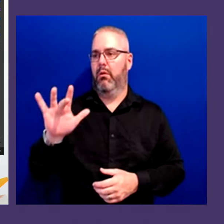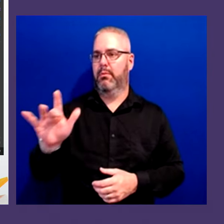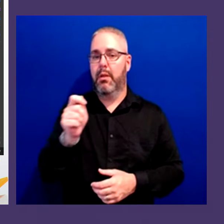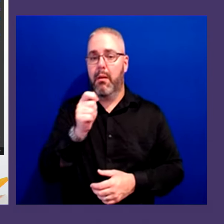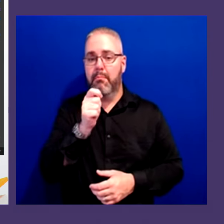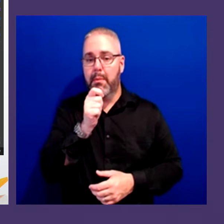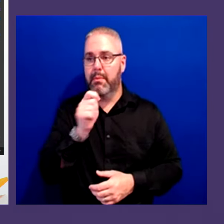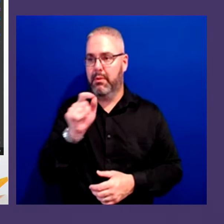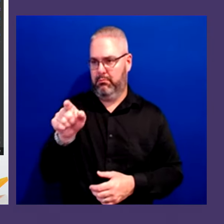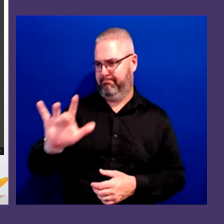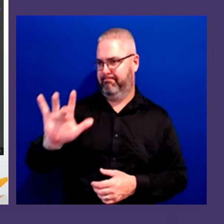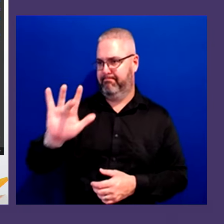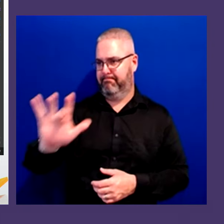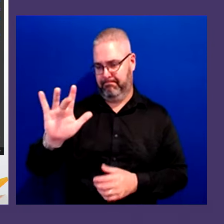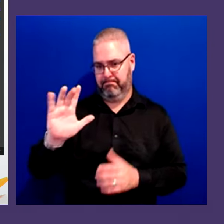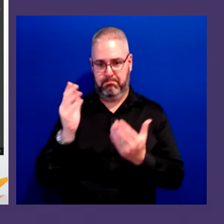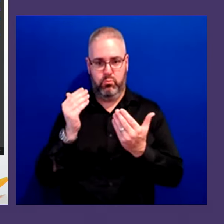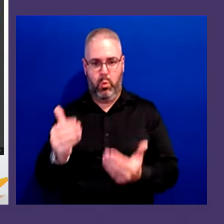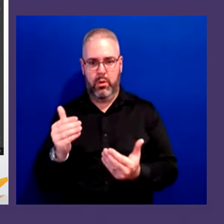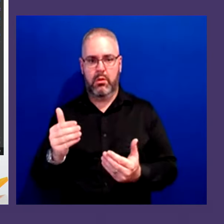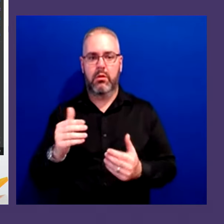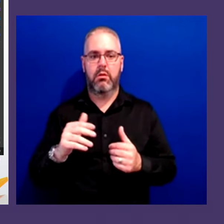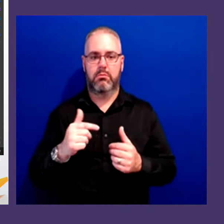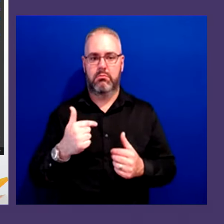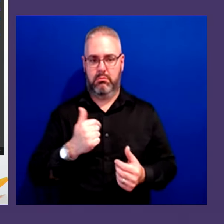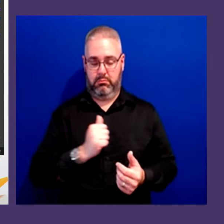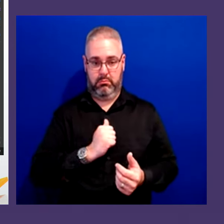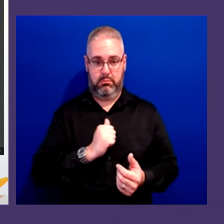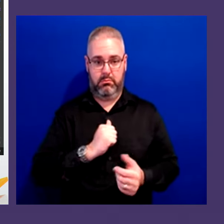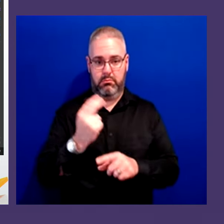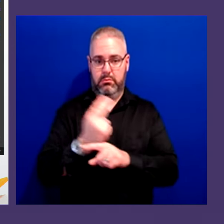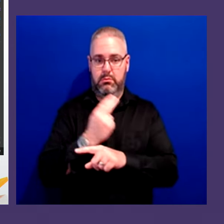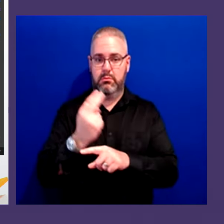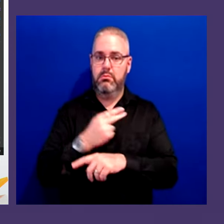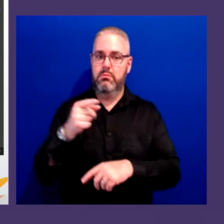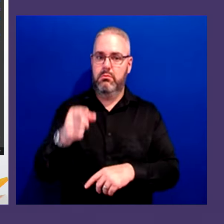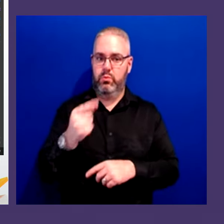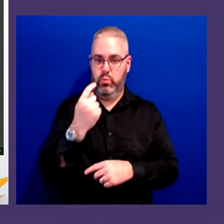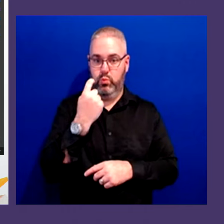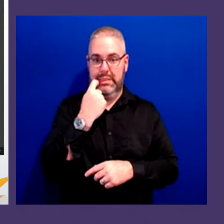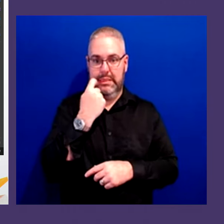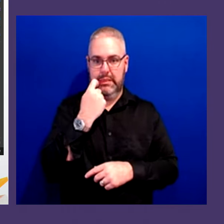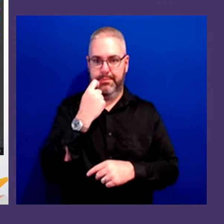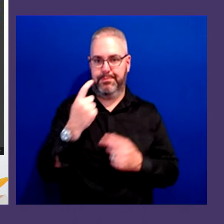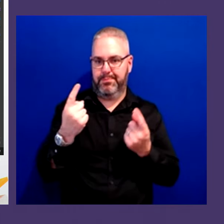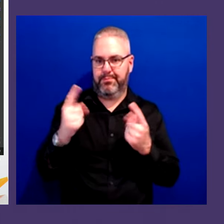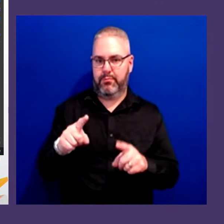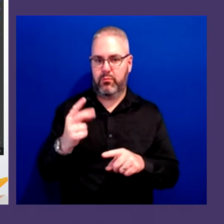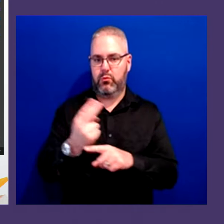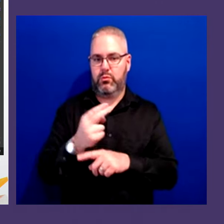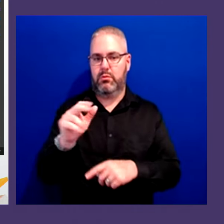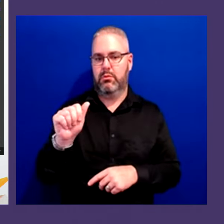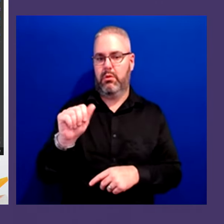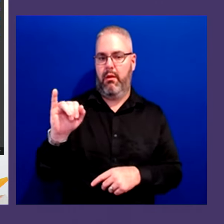I actually used this recently, used AI to do this recently that I have.